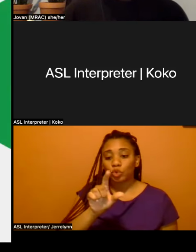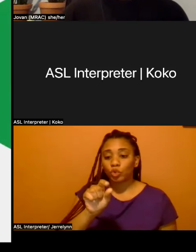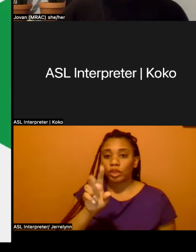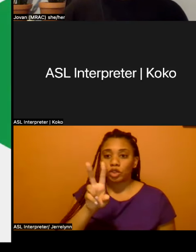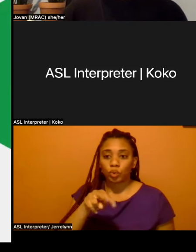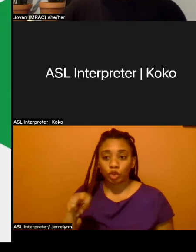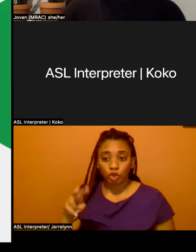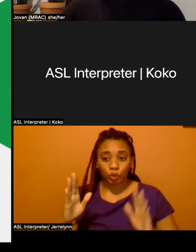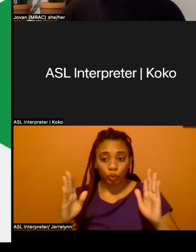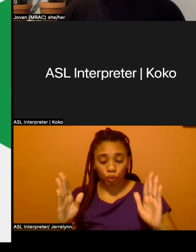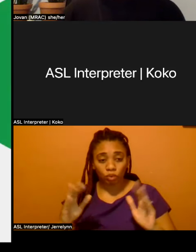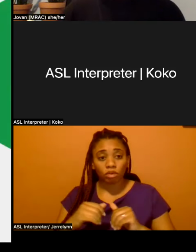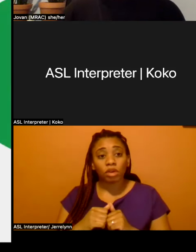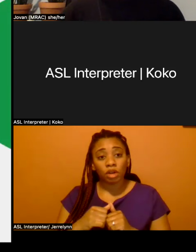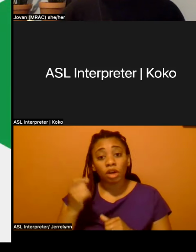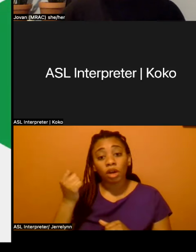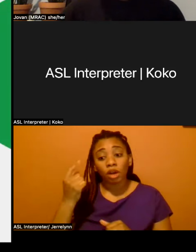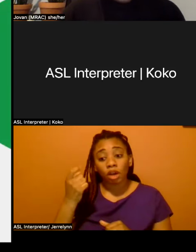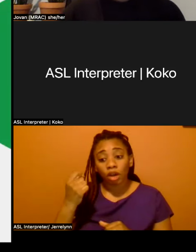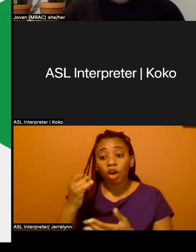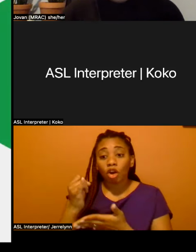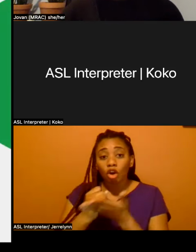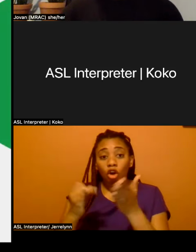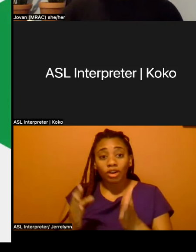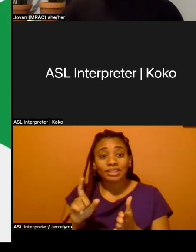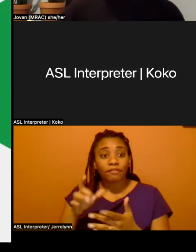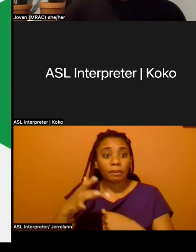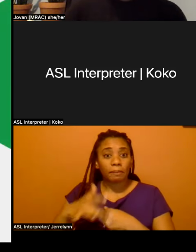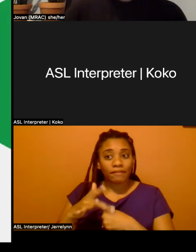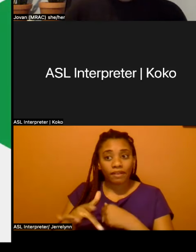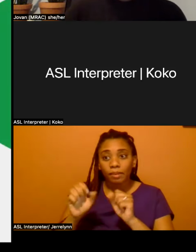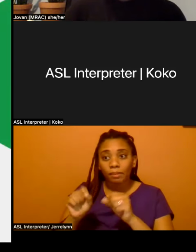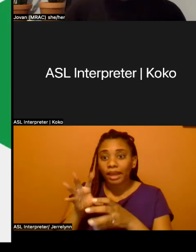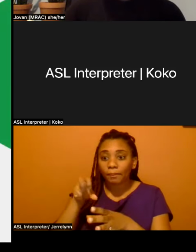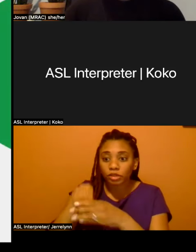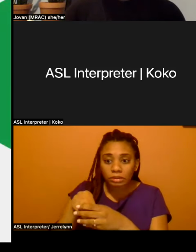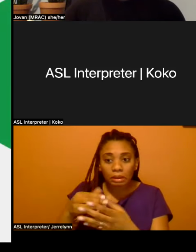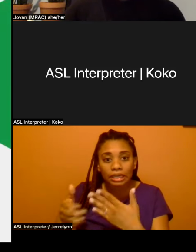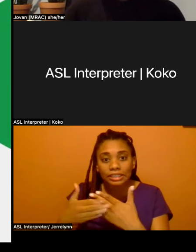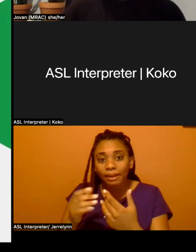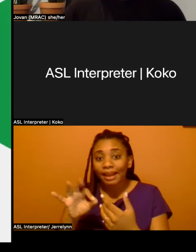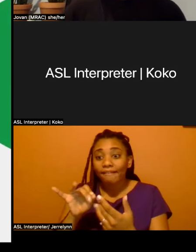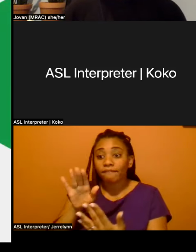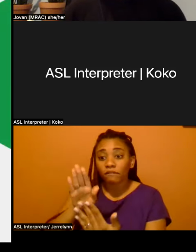Artists must be available to participate, whether that's virtually or in-person,